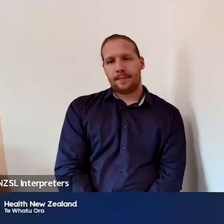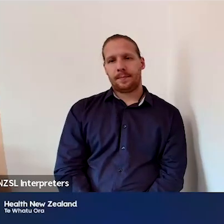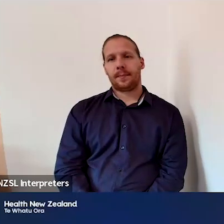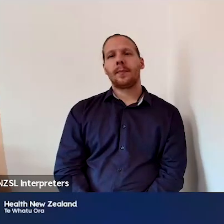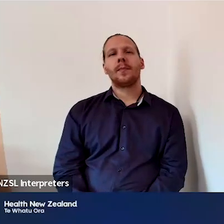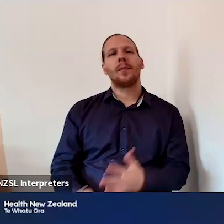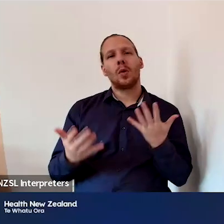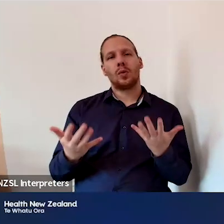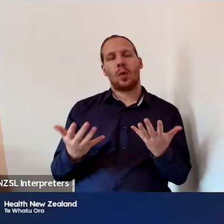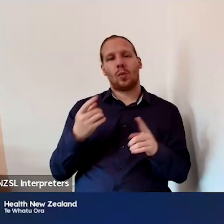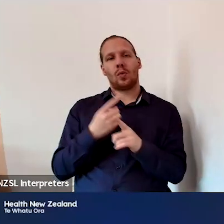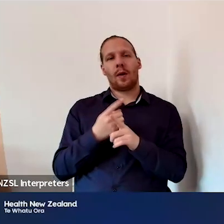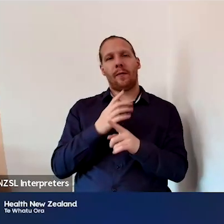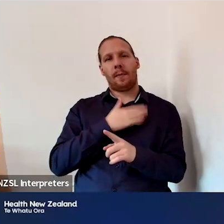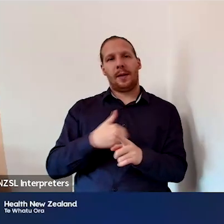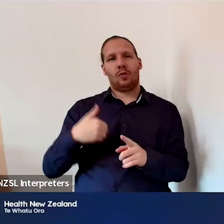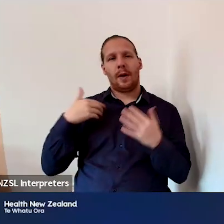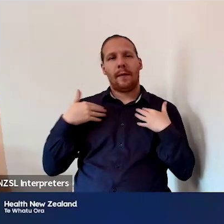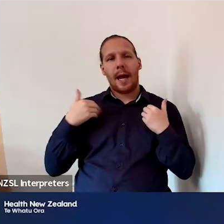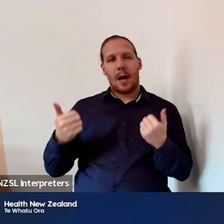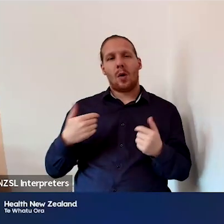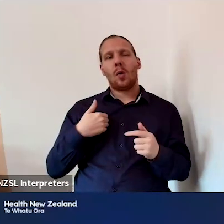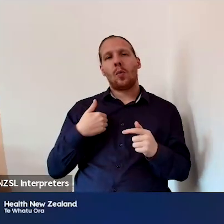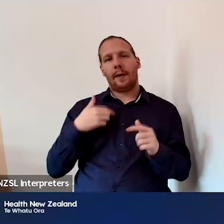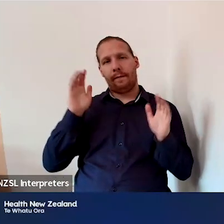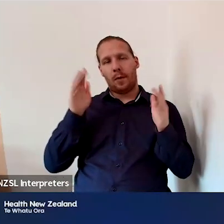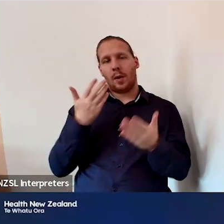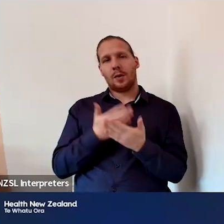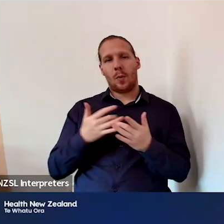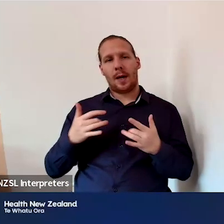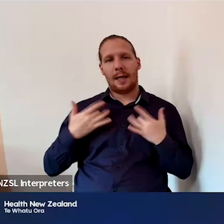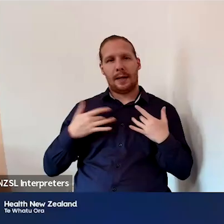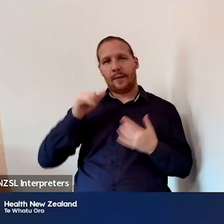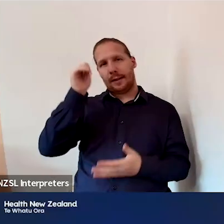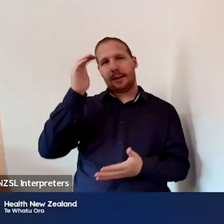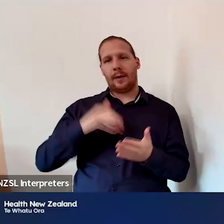we do very much has a focus on lived experience. We've got a team of three lived experience, staff who,